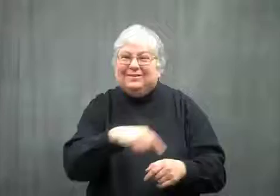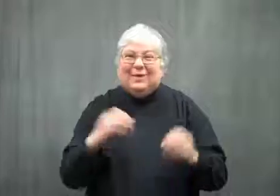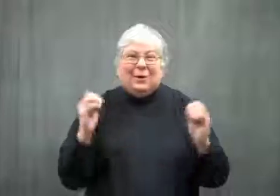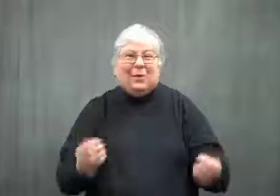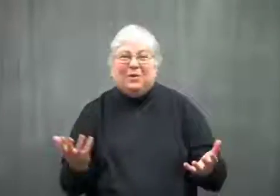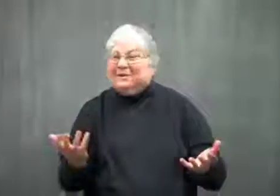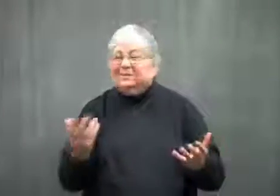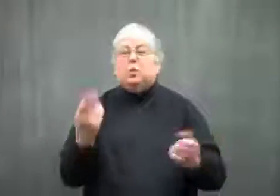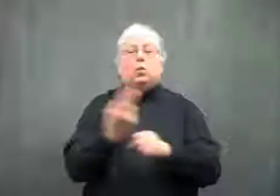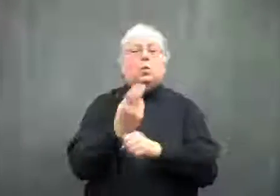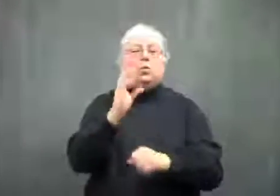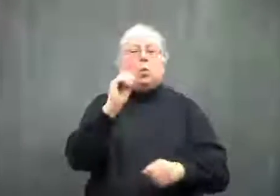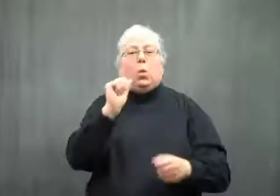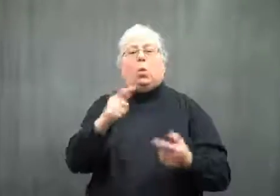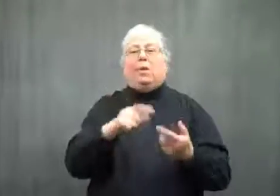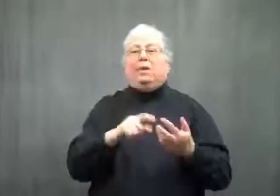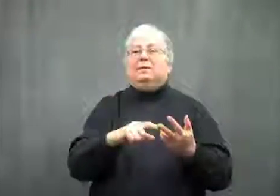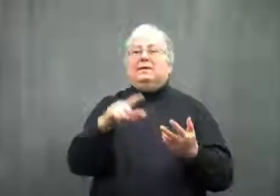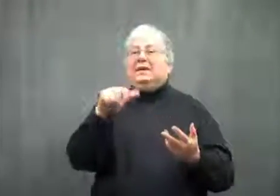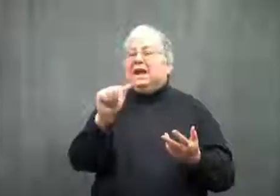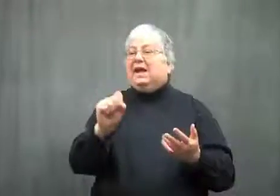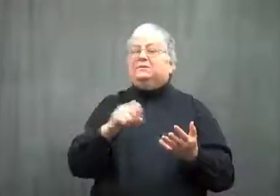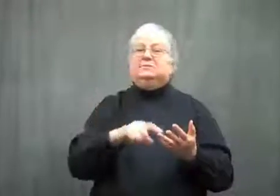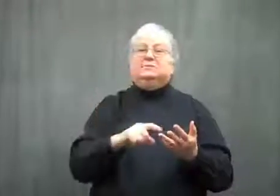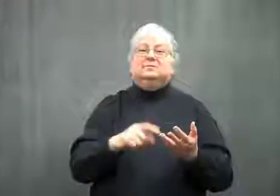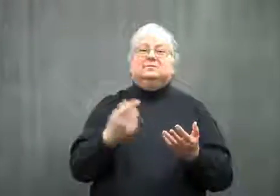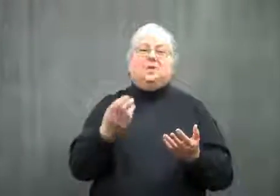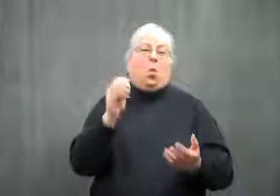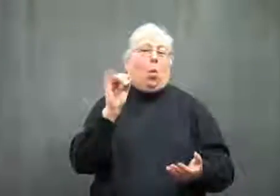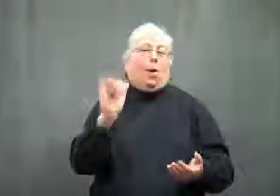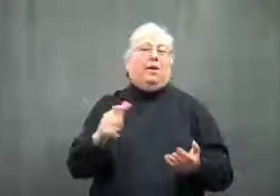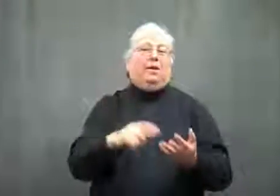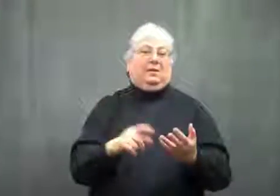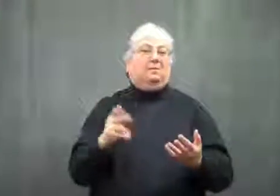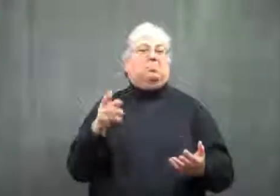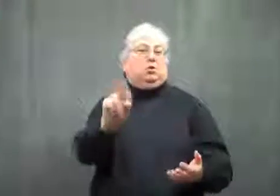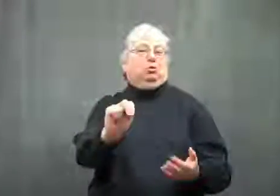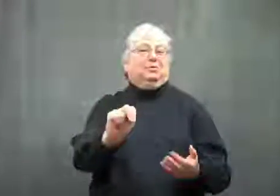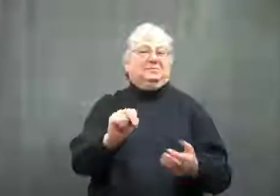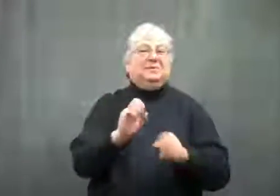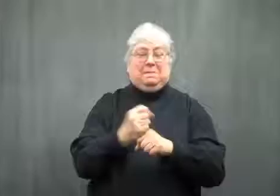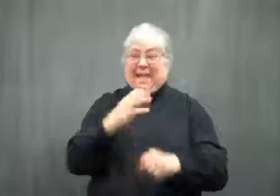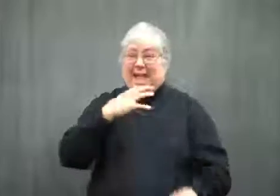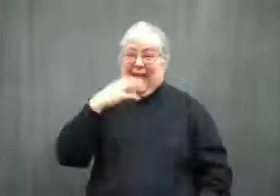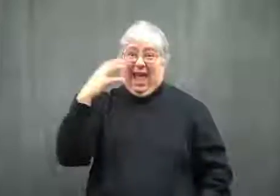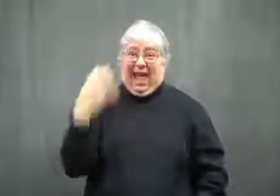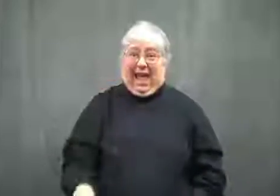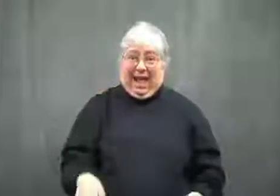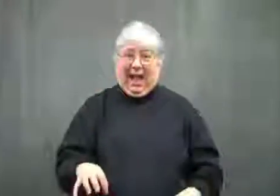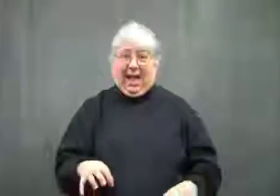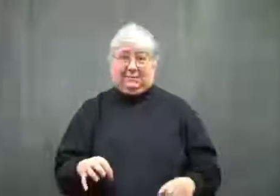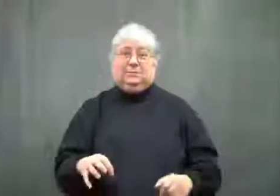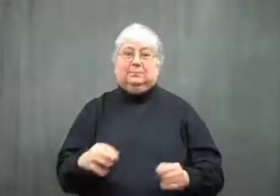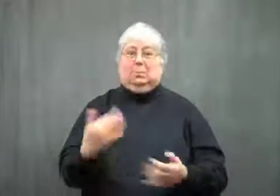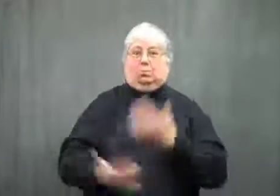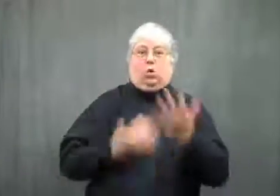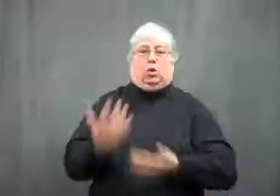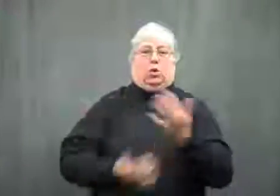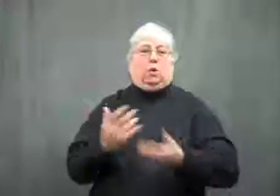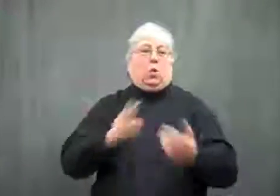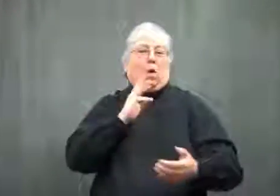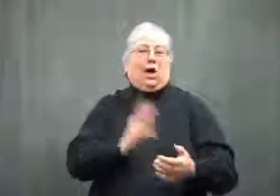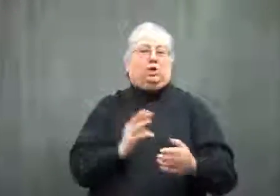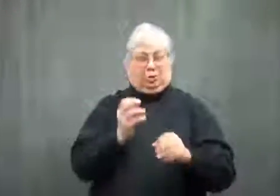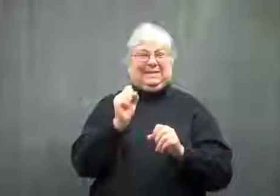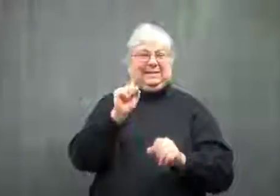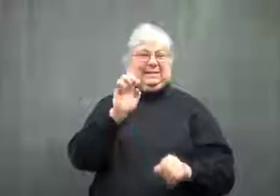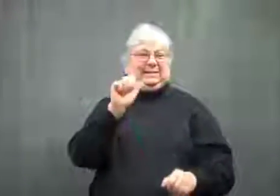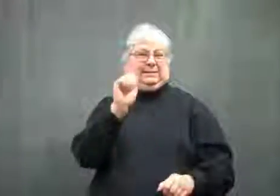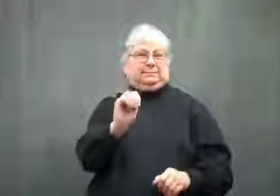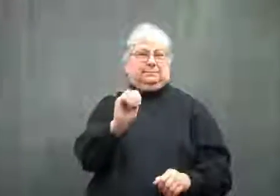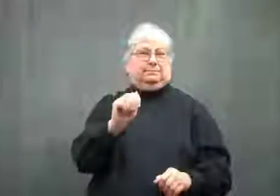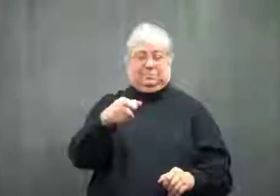will burn coal, gas or oil to heat water and make steam.